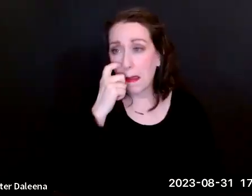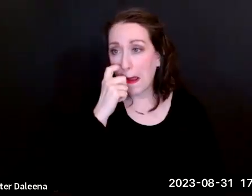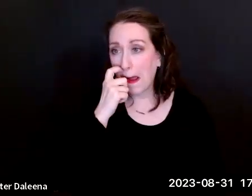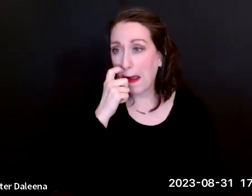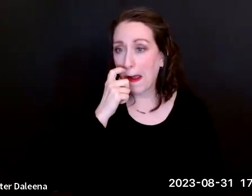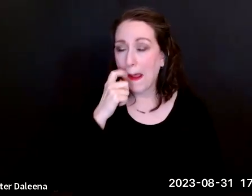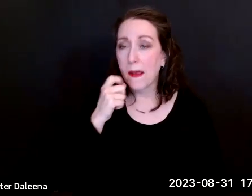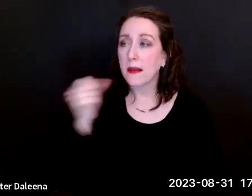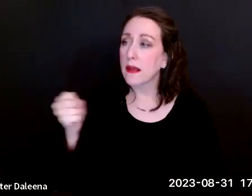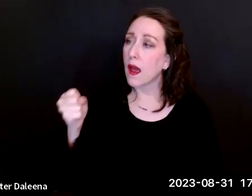um yeah I think that that's fine